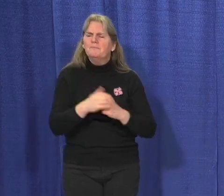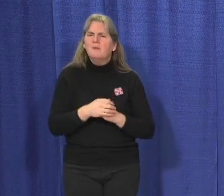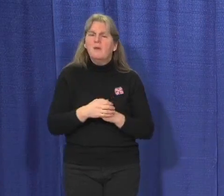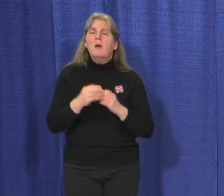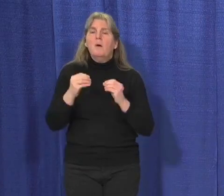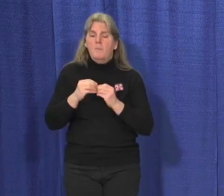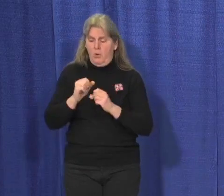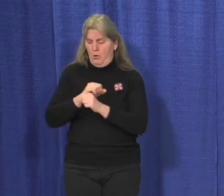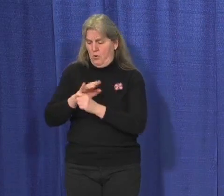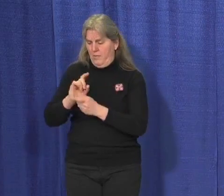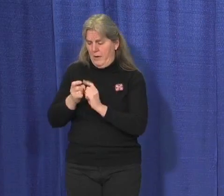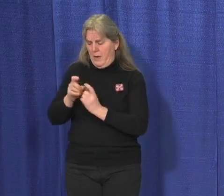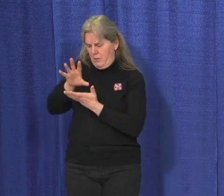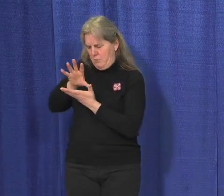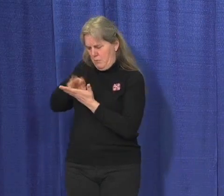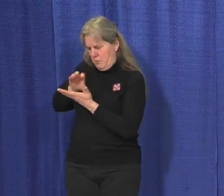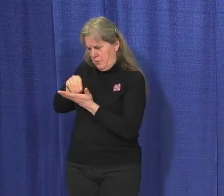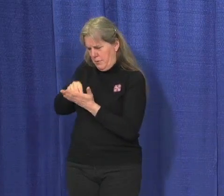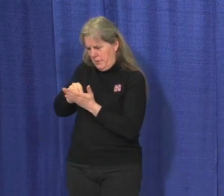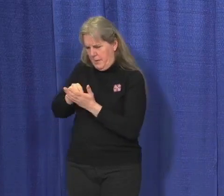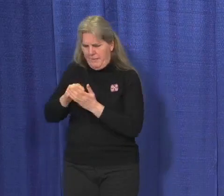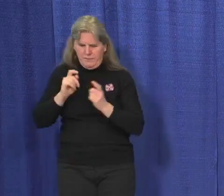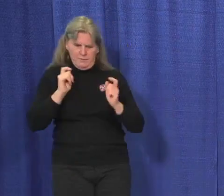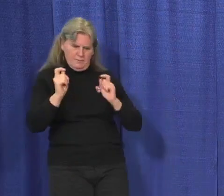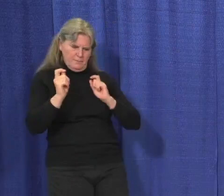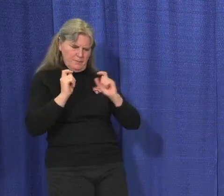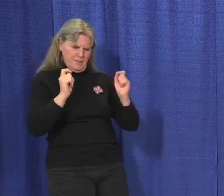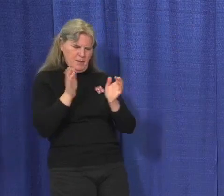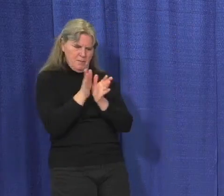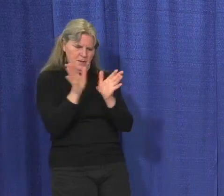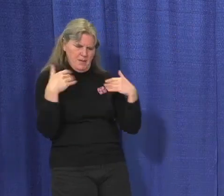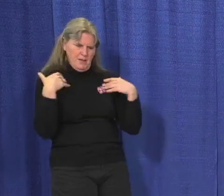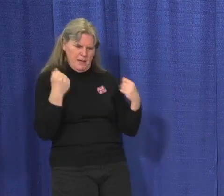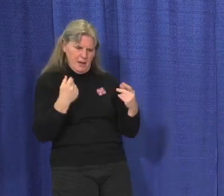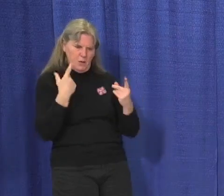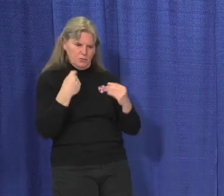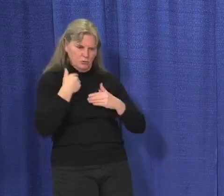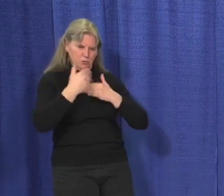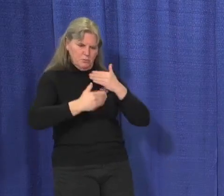about the variants and that helps us plan and adapt our public health response and